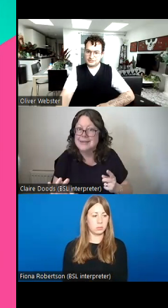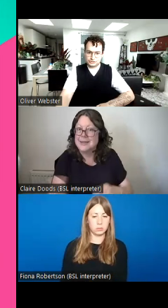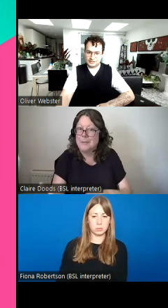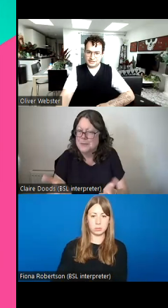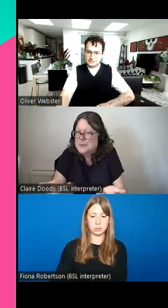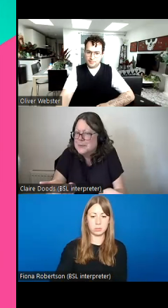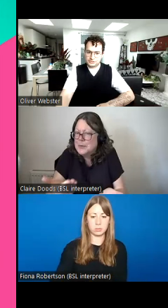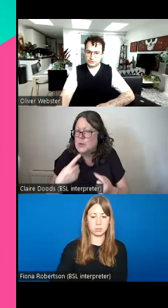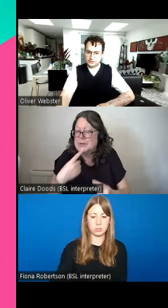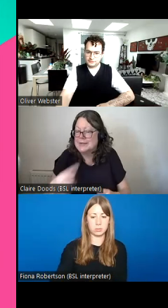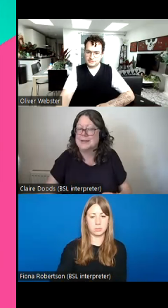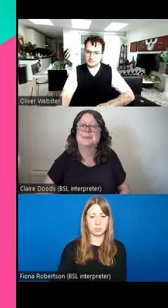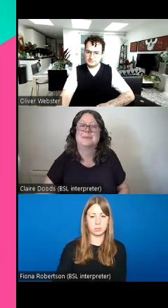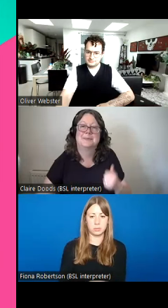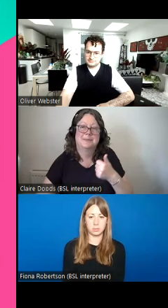I'll just let the interpreters switch over.